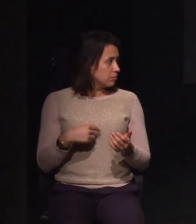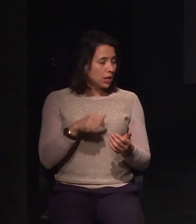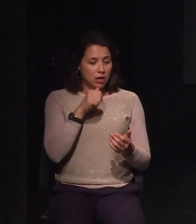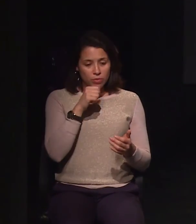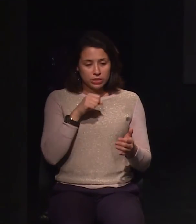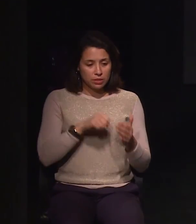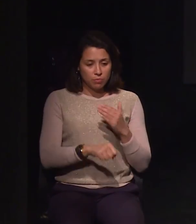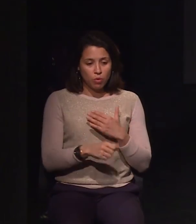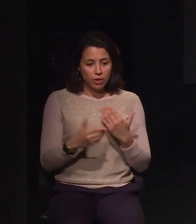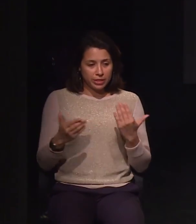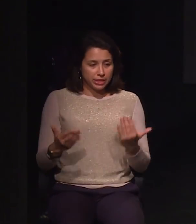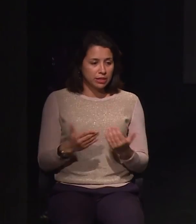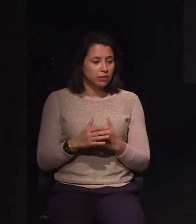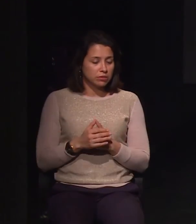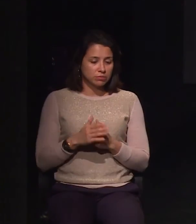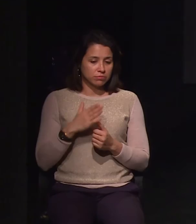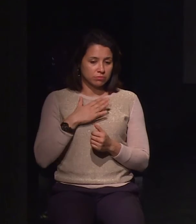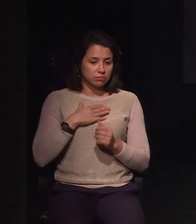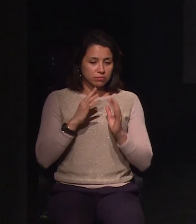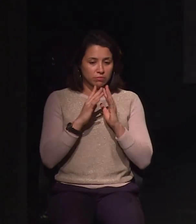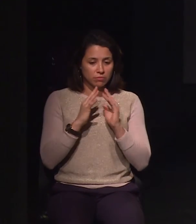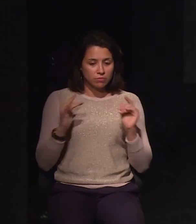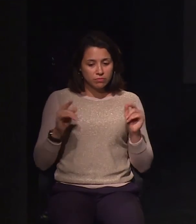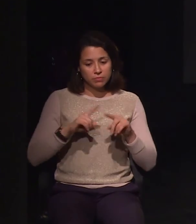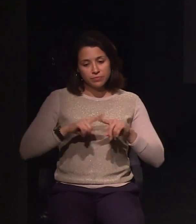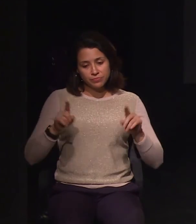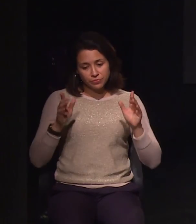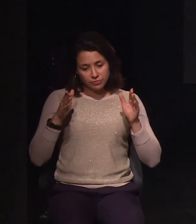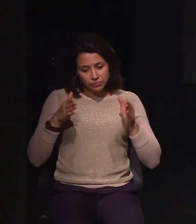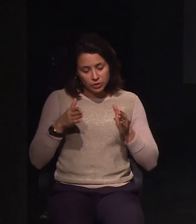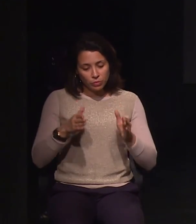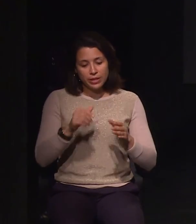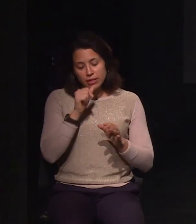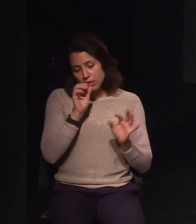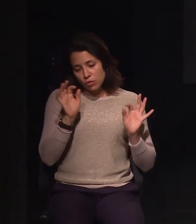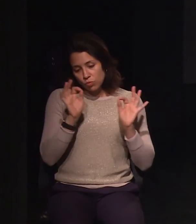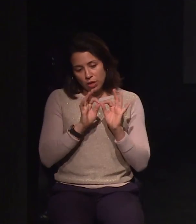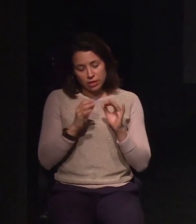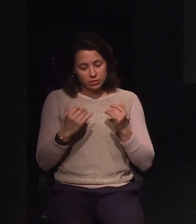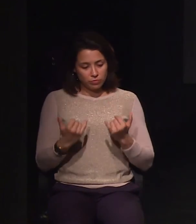grow up here, so I embody diversity in a different way that isn’t relevant today right now.